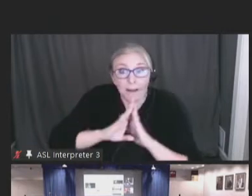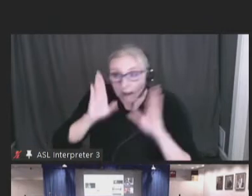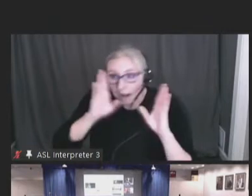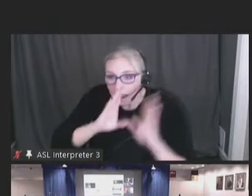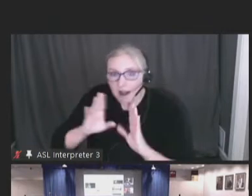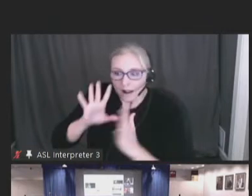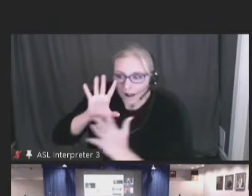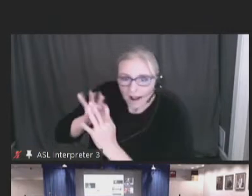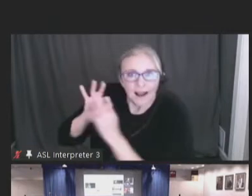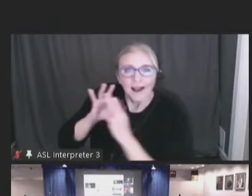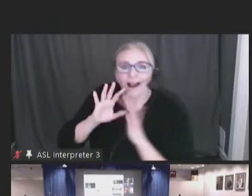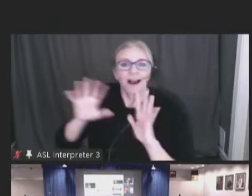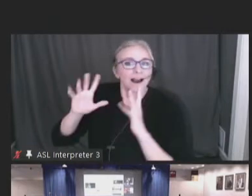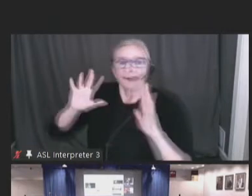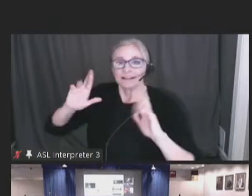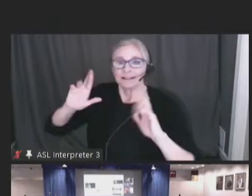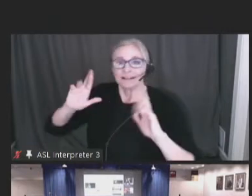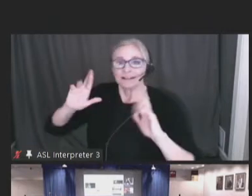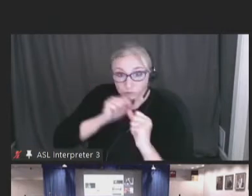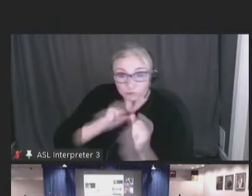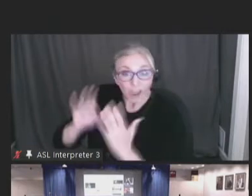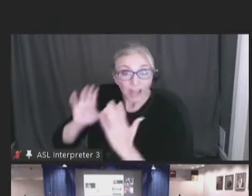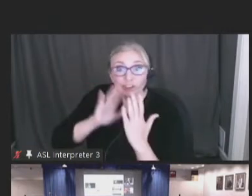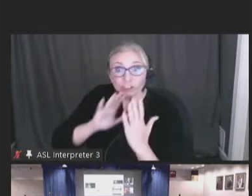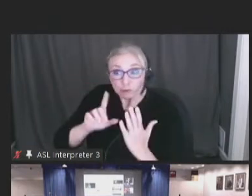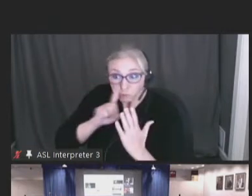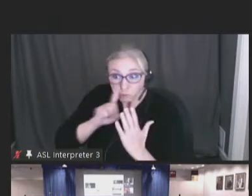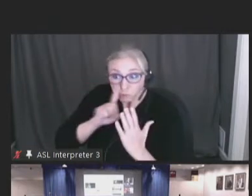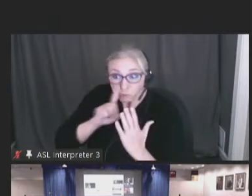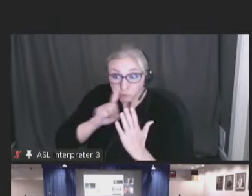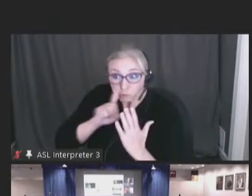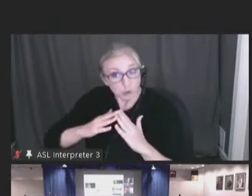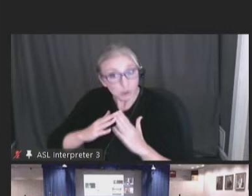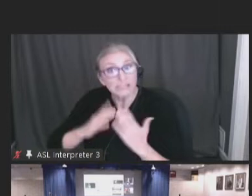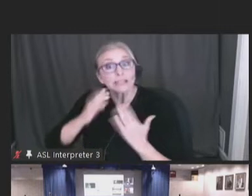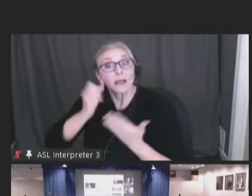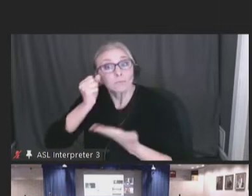and developed strategies that were endorsed by the community, after they had developed trust,